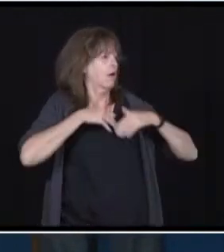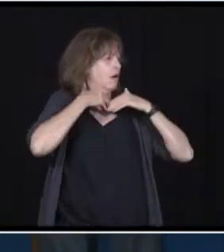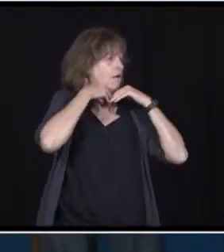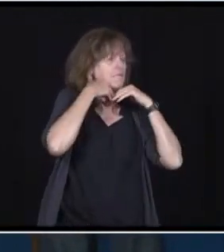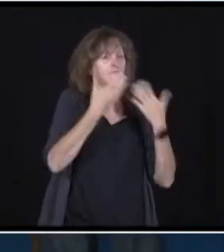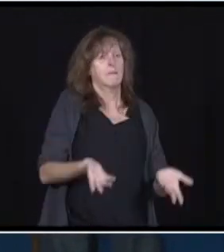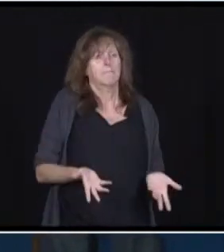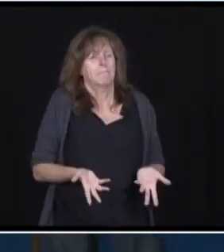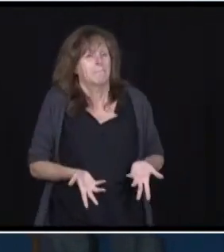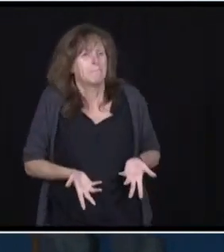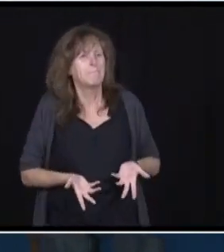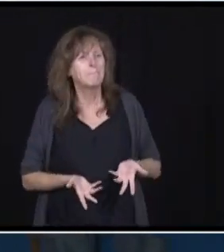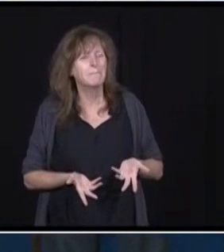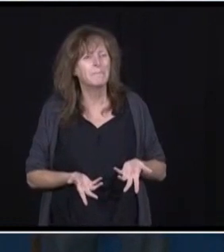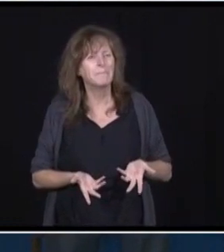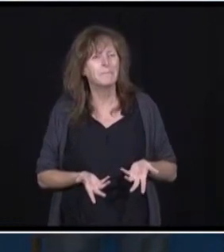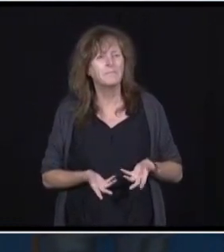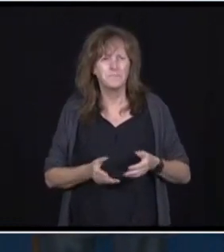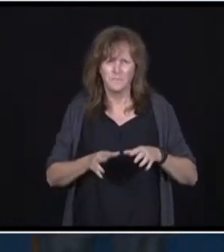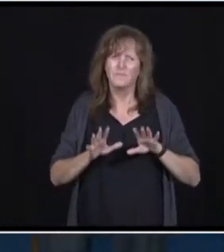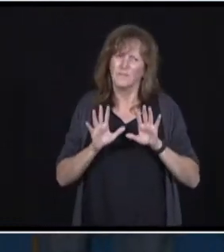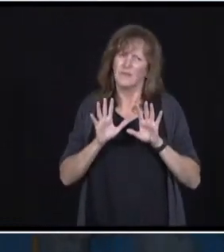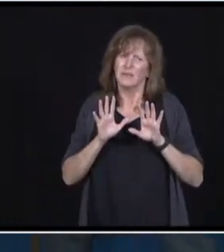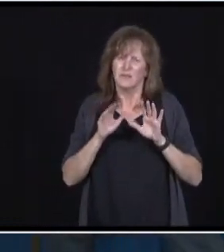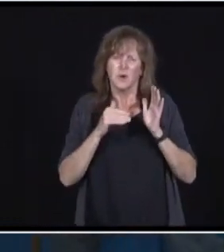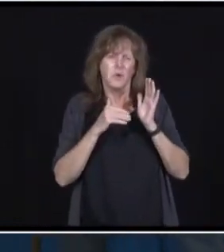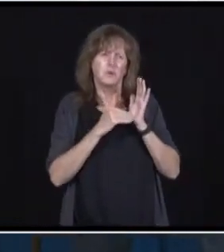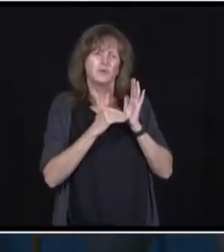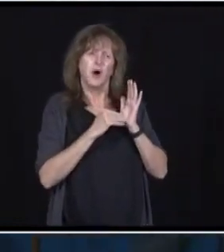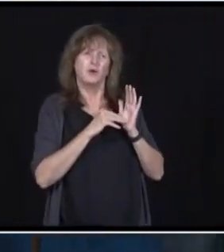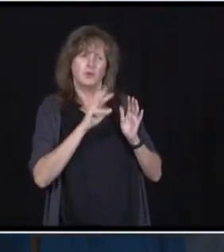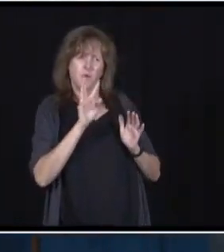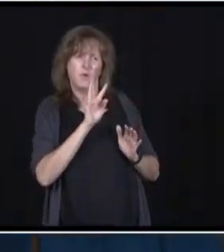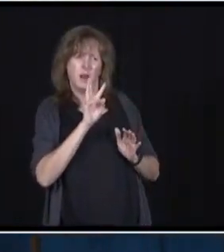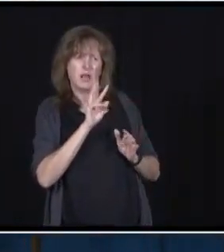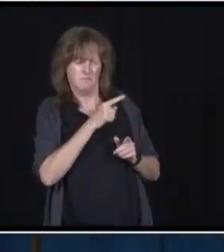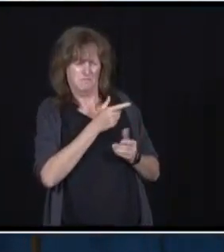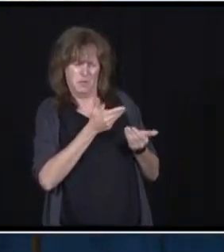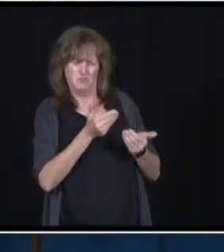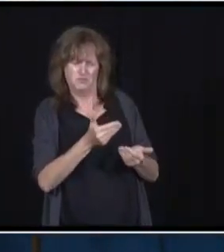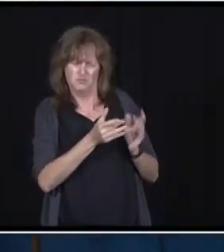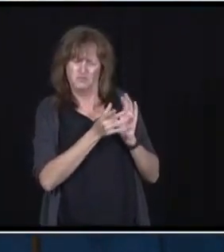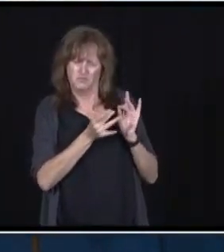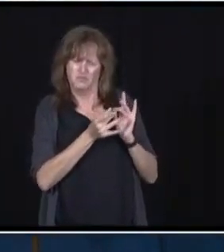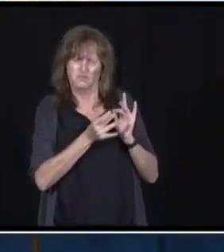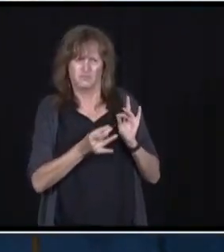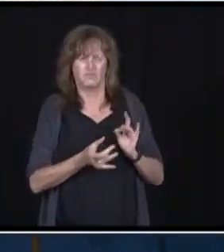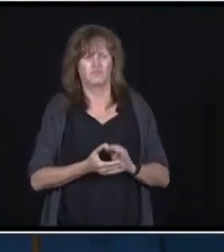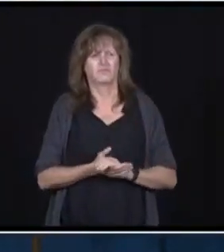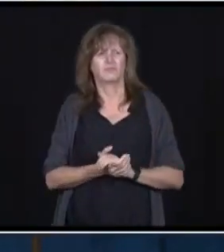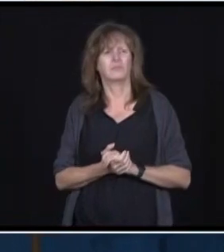What we have in our schools is a situation where people are in cohorts. They are wearing masks.